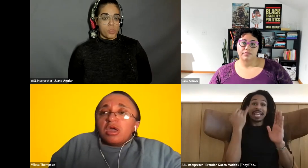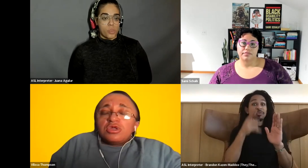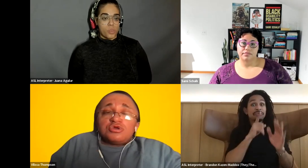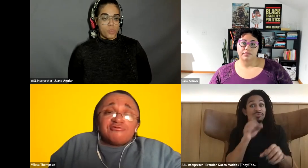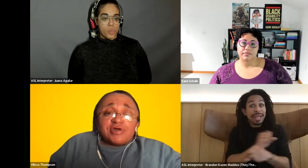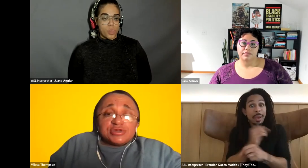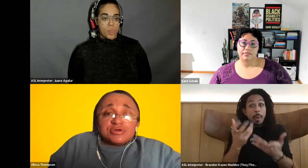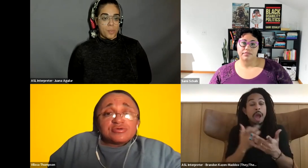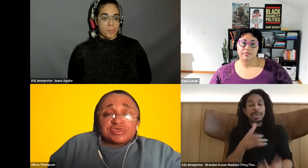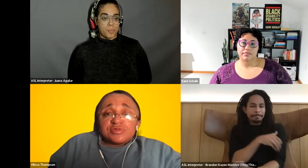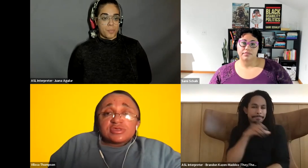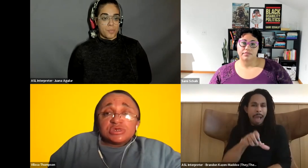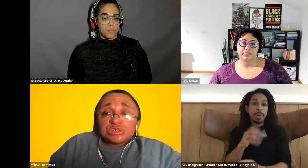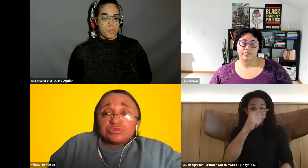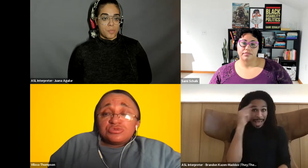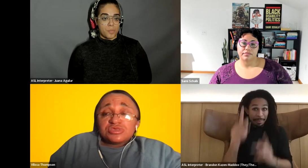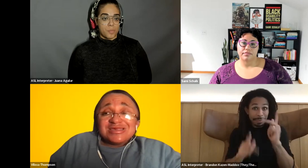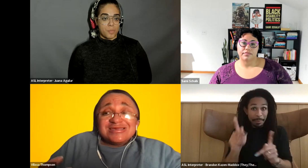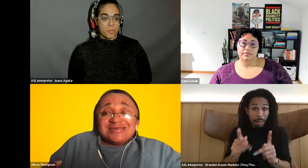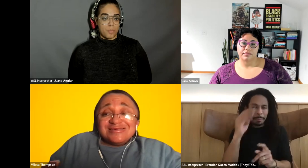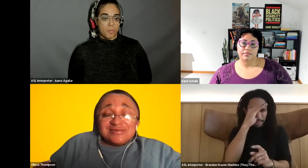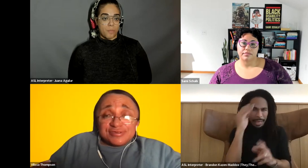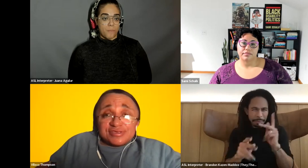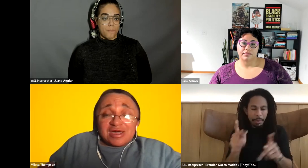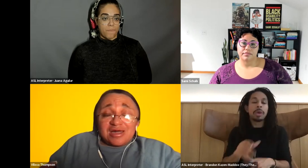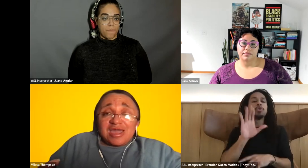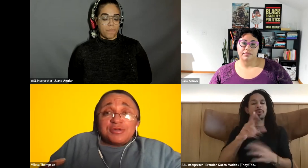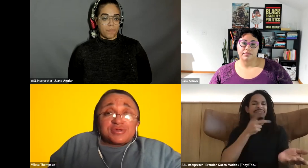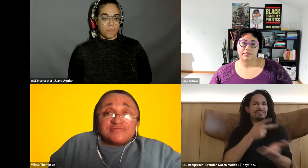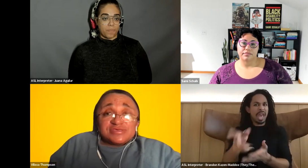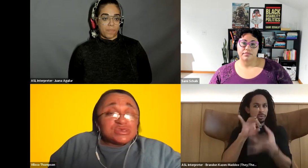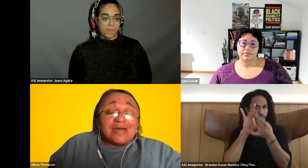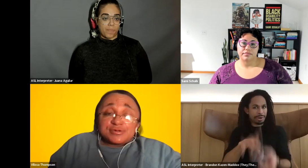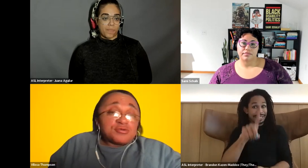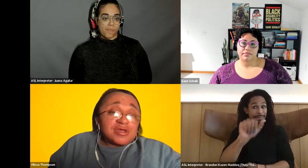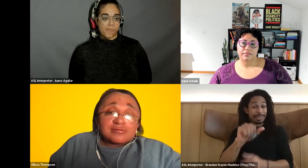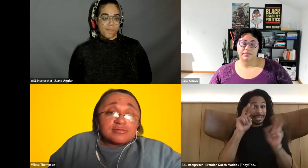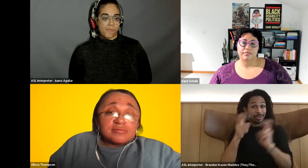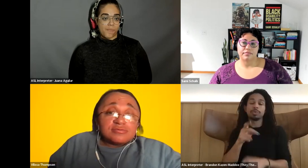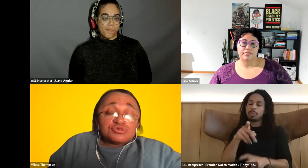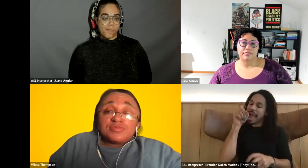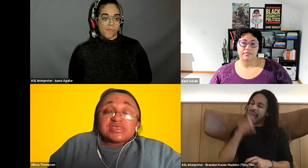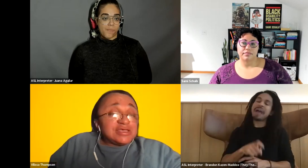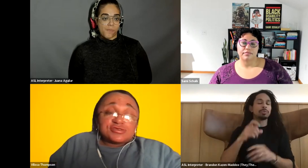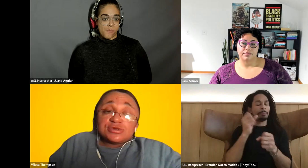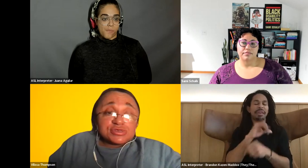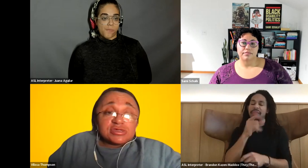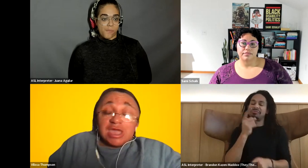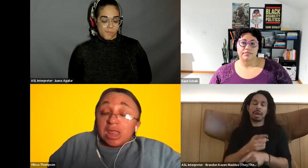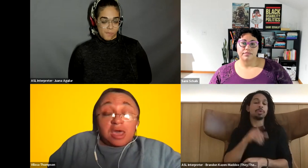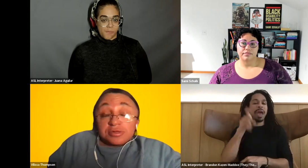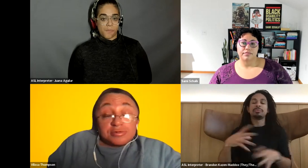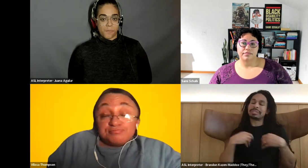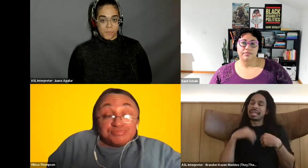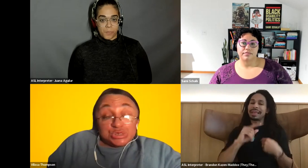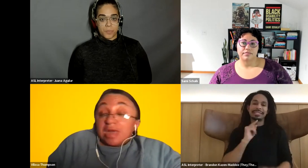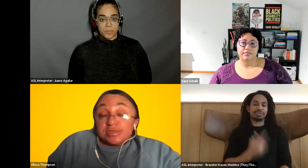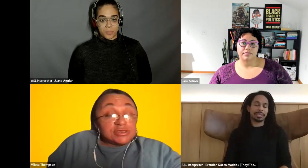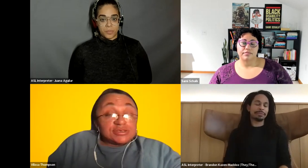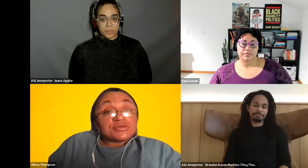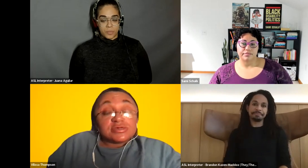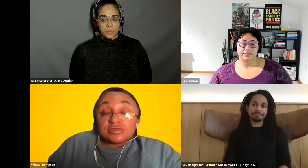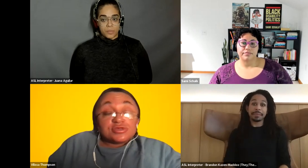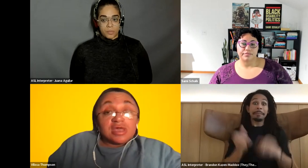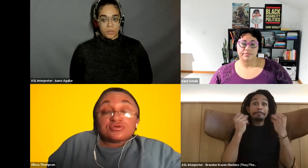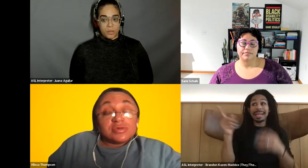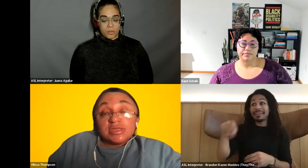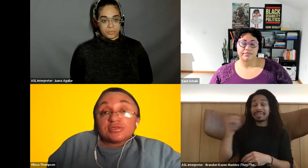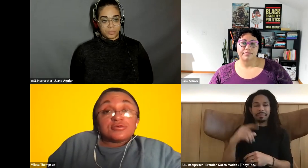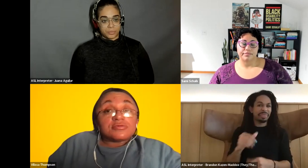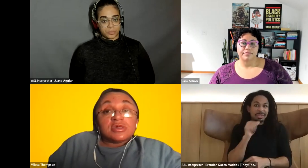Vilissa Thompson: Your failure on disability issues is a grievance that you have to correct. To be taken seriously, and a lot of them should not be taking seriously, they still not doing what they need to do.